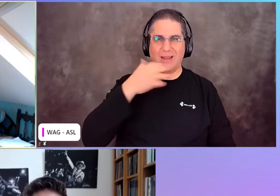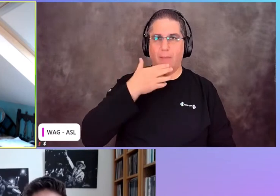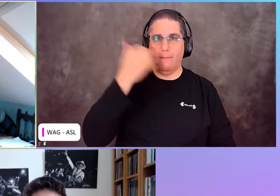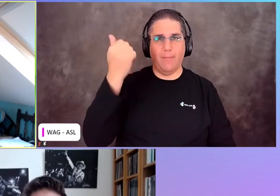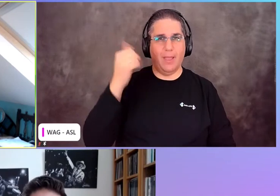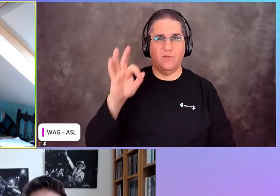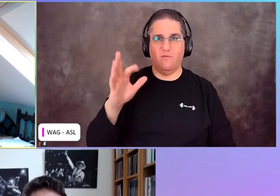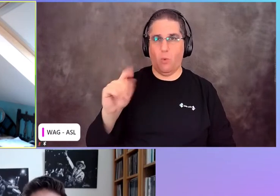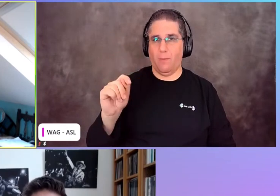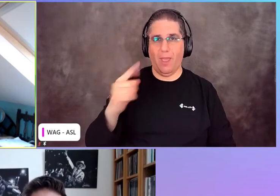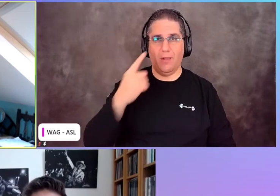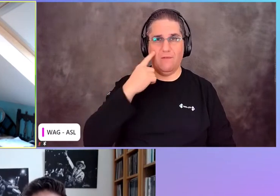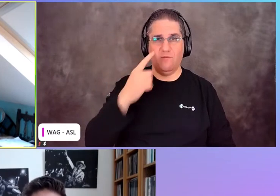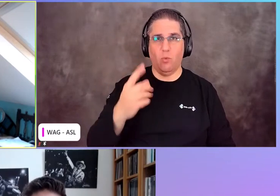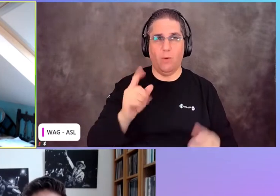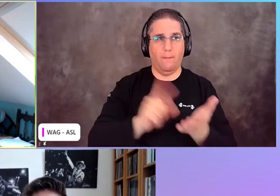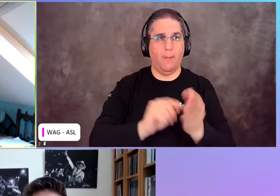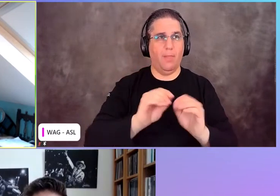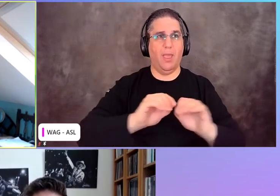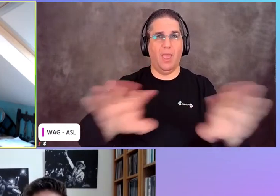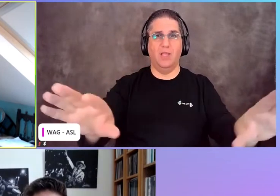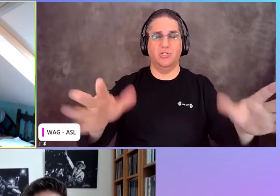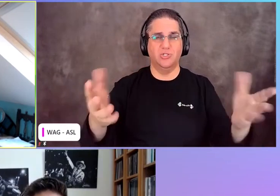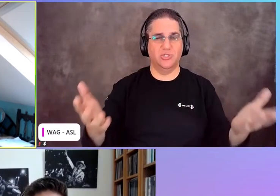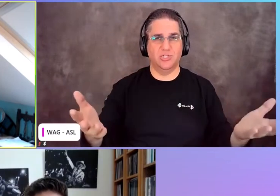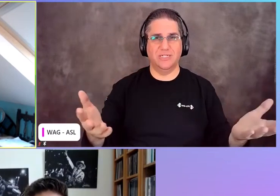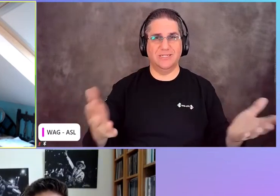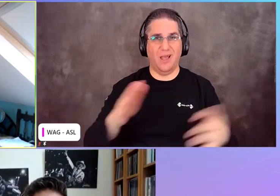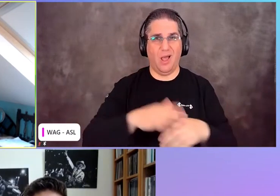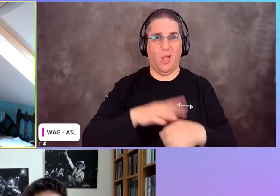should be published. Our own civil service are beginning